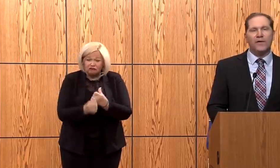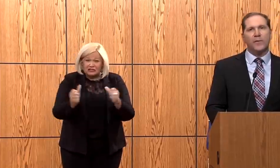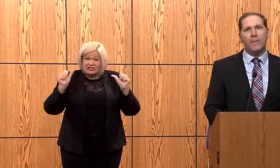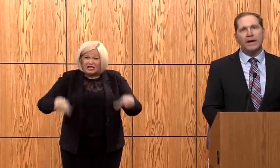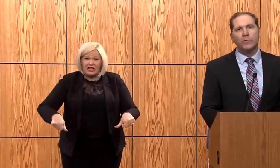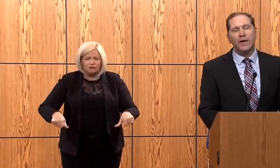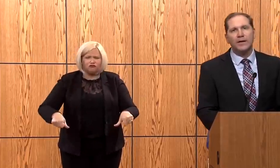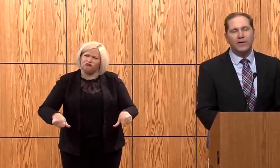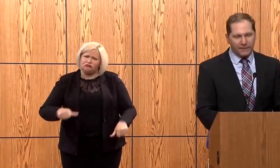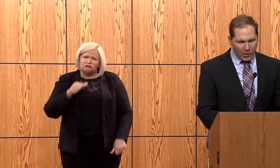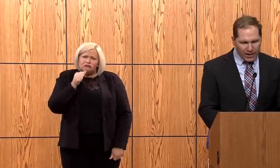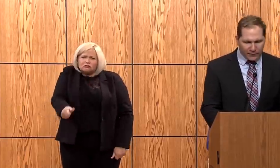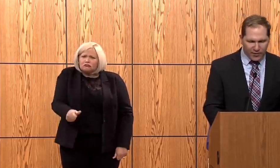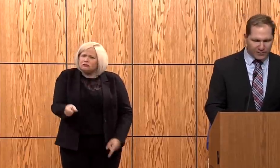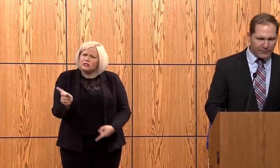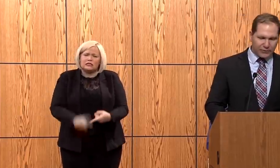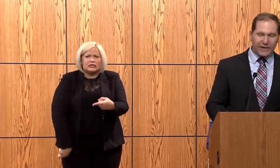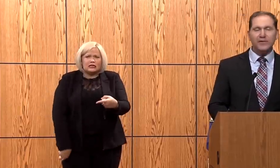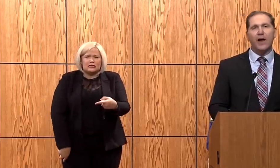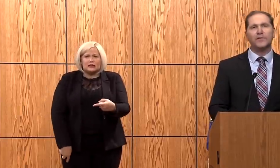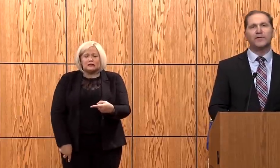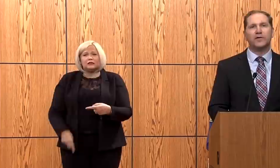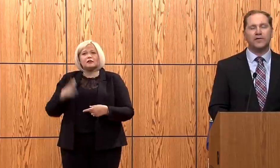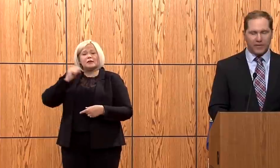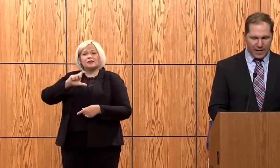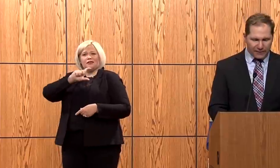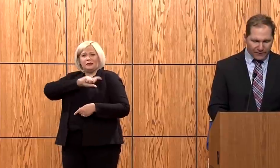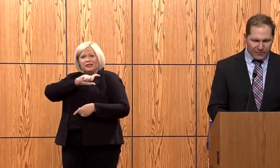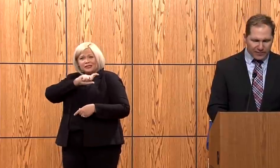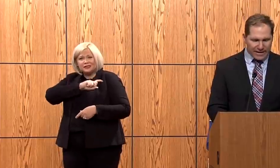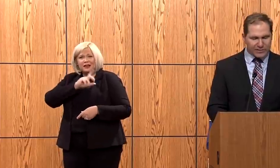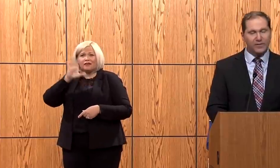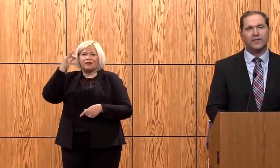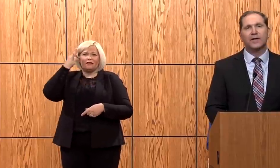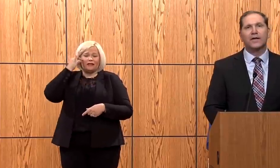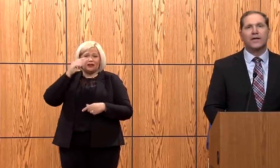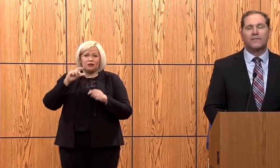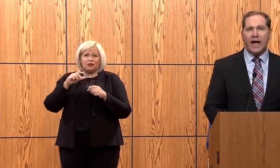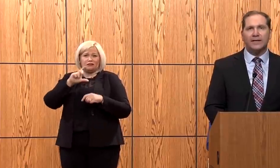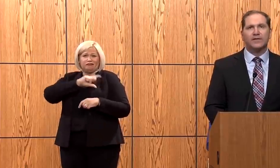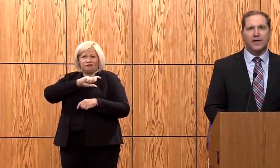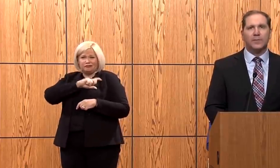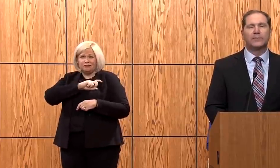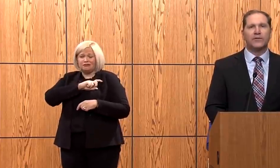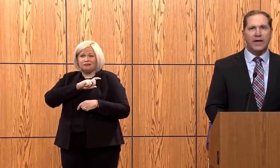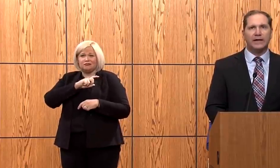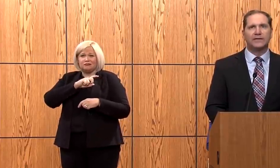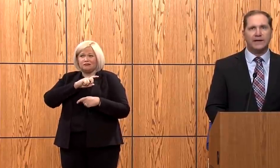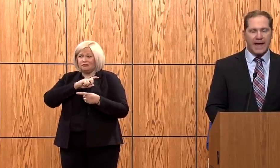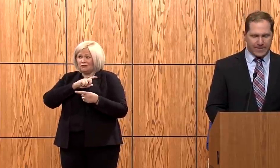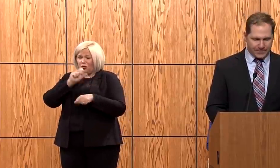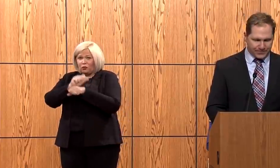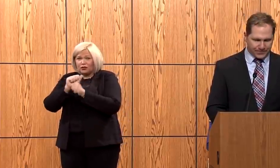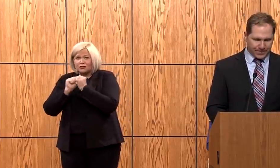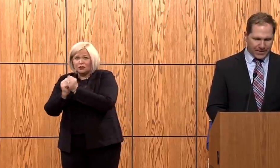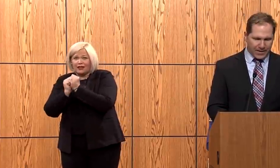THOSE DISAGREEMENTS SHOULD NEVER EVER AMOUNT TO VIOLENCE. EVER AMOUNT TO VIOLENCE. BECAUSE OF THE HARD WORK OF THE BECAUSE OF THE HARD WORK OF THE MEN AND WOMEN OF LAW MEN AND WOMEN OF LAW ENFORCEMENT, POLICE OFFICERS AND